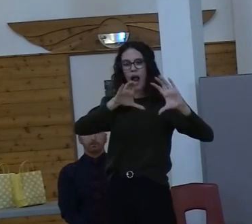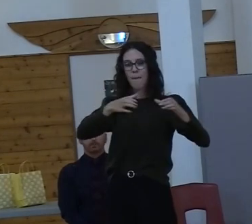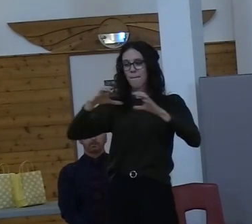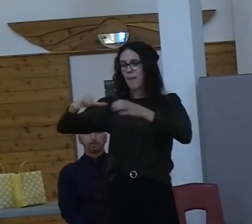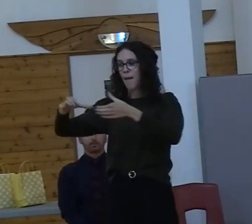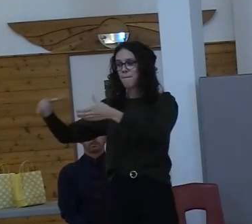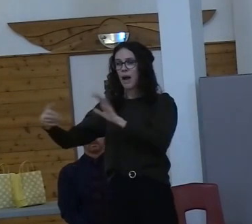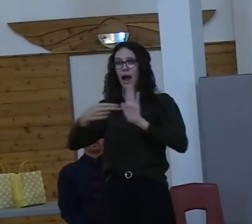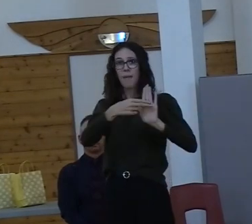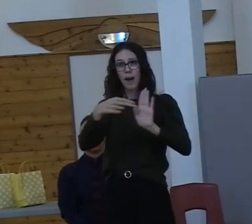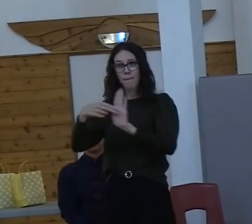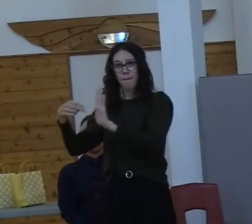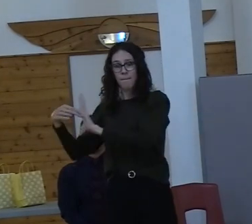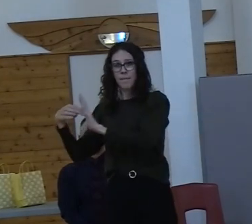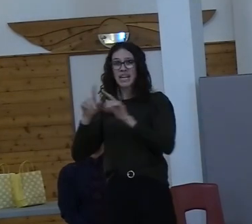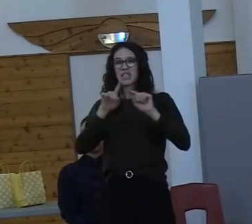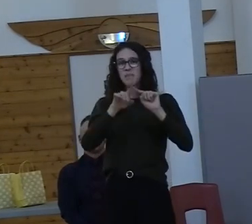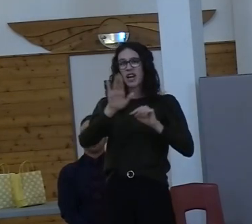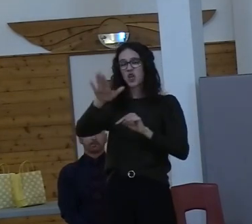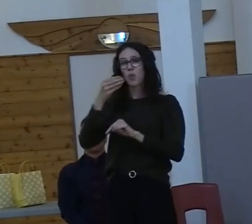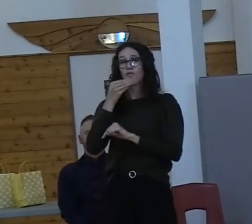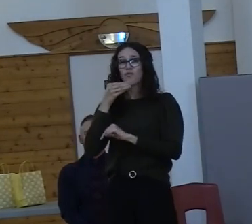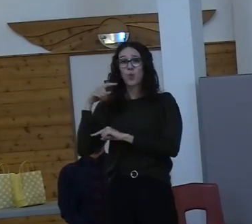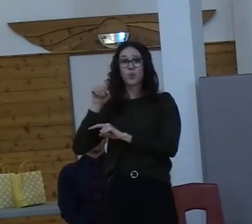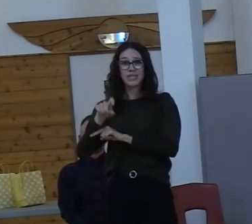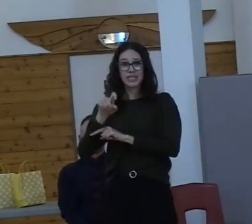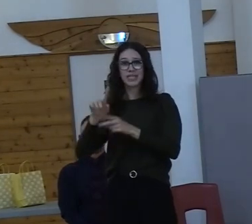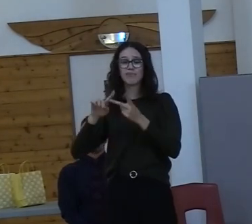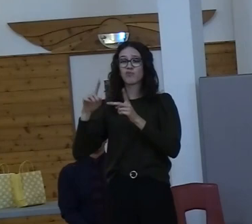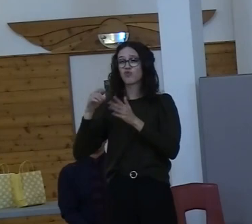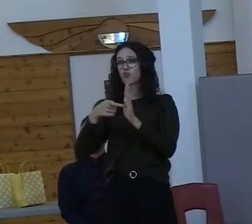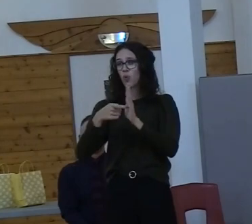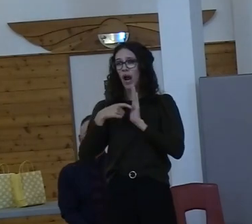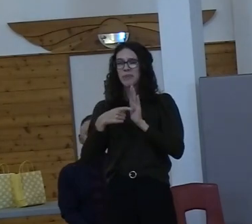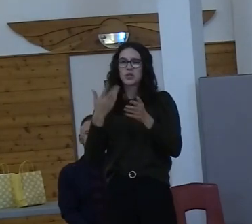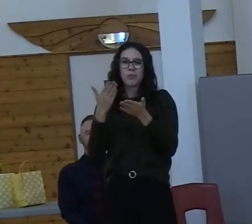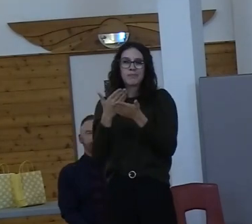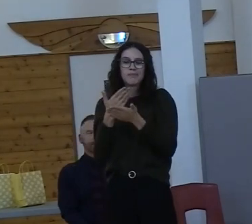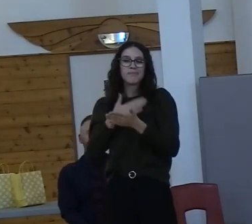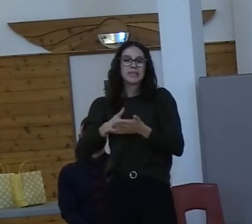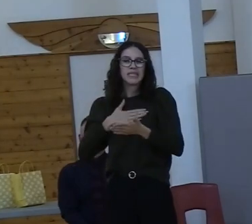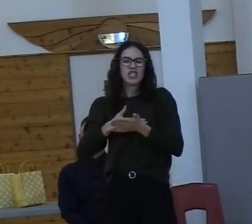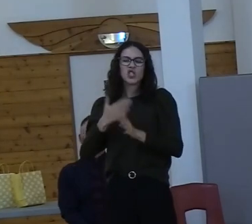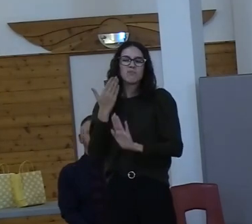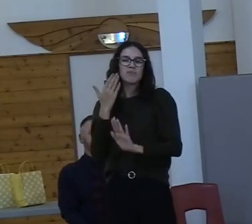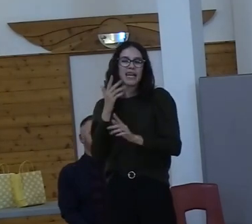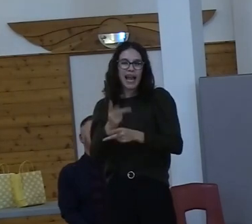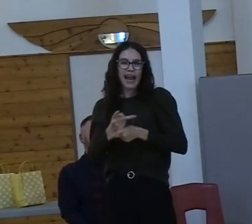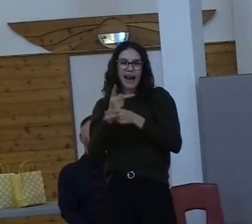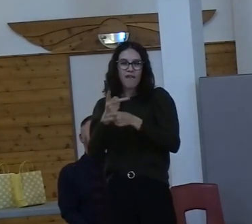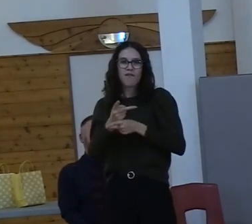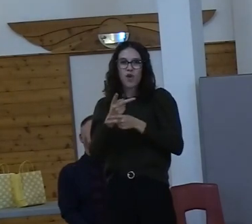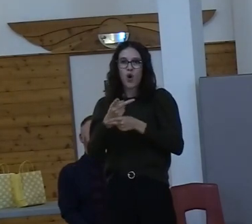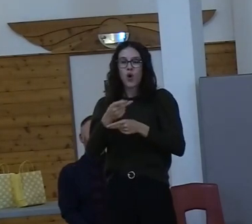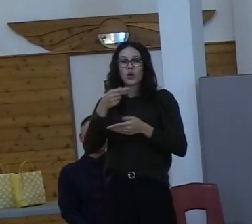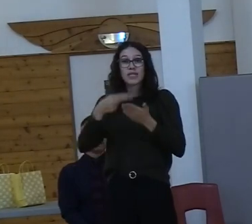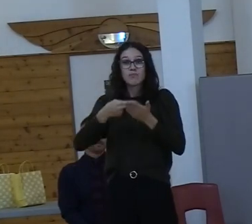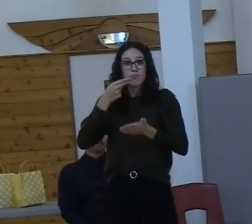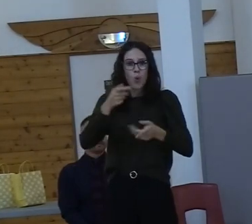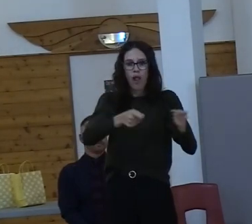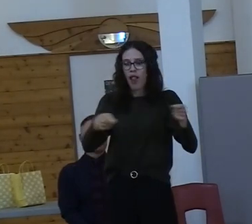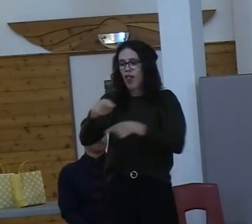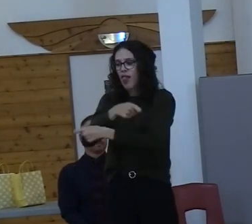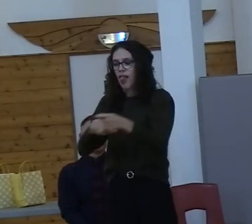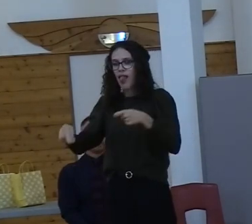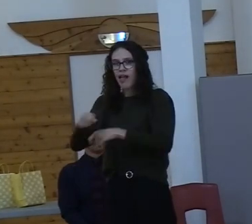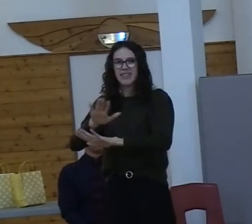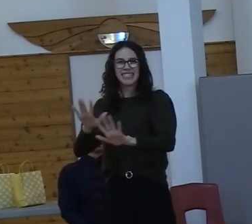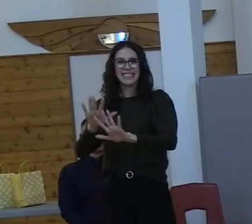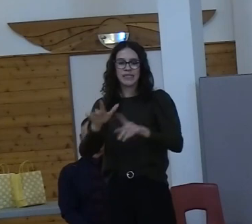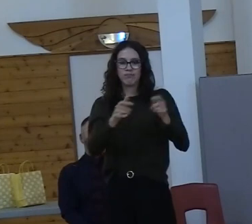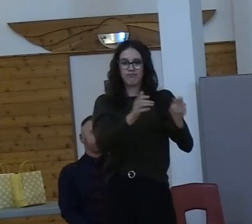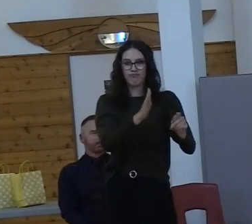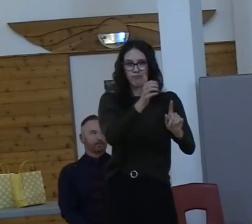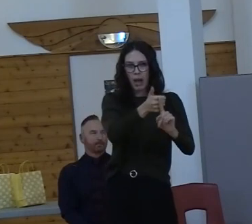So just try not to cross contaminate and keep the spoons and the serving utensils with utaida.